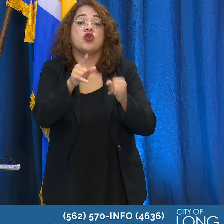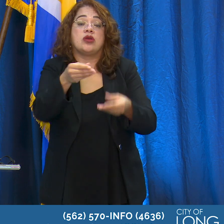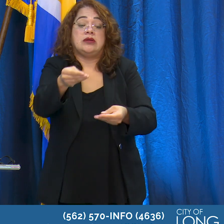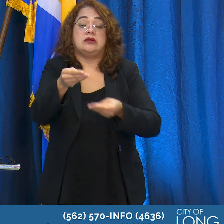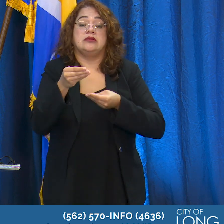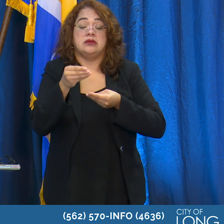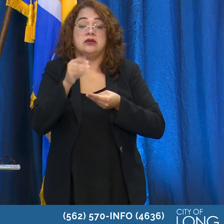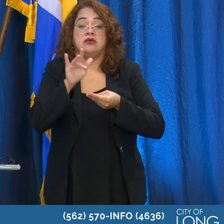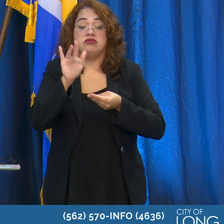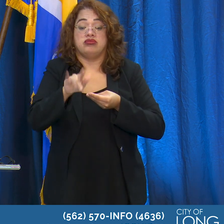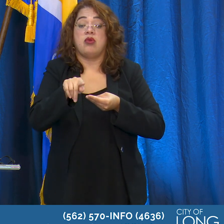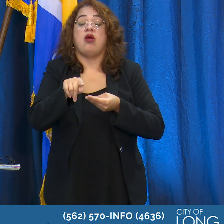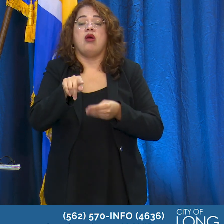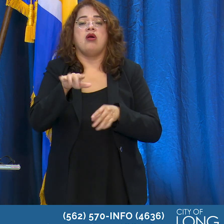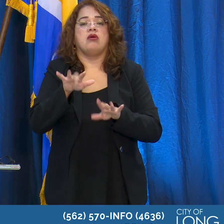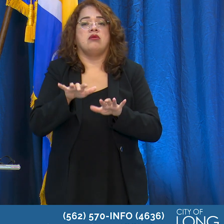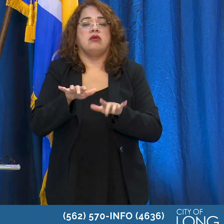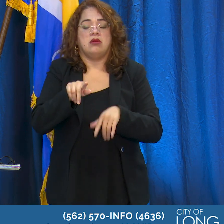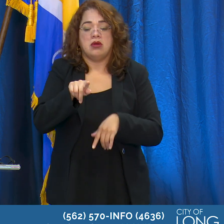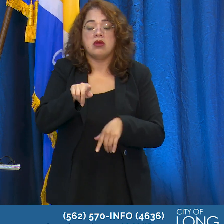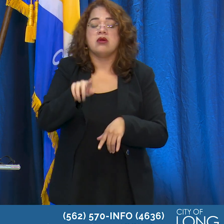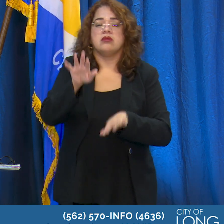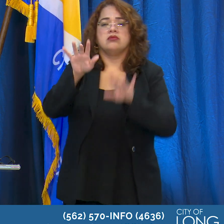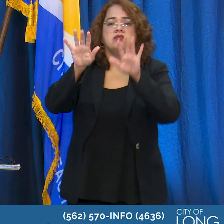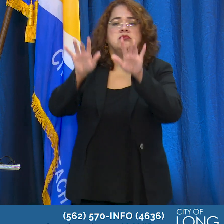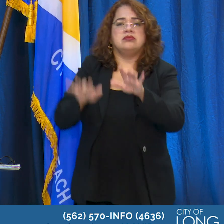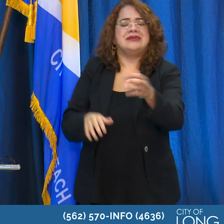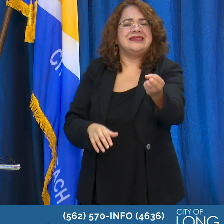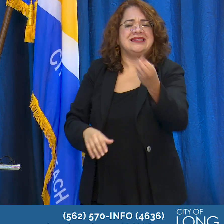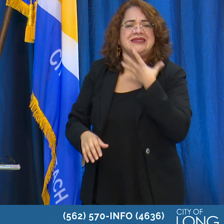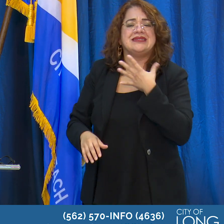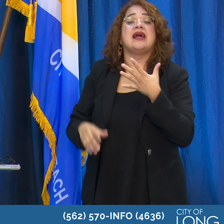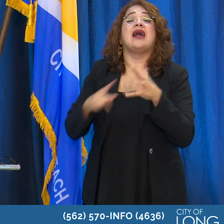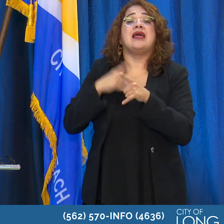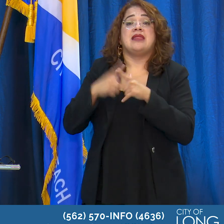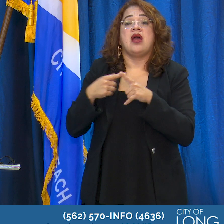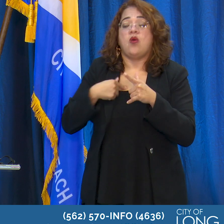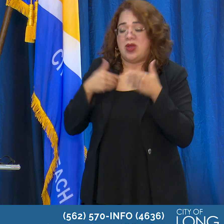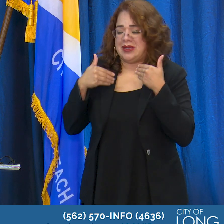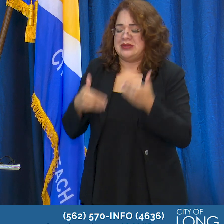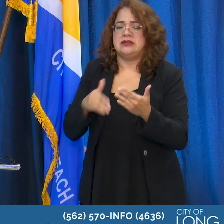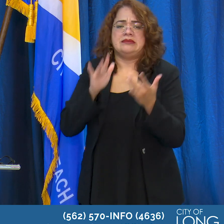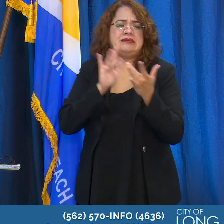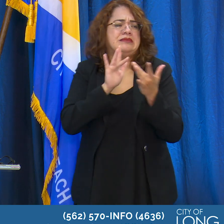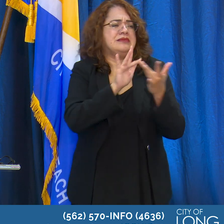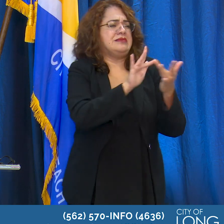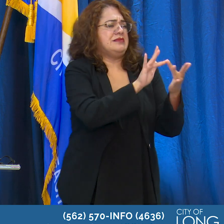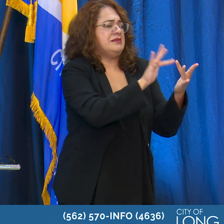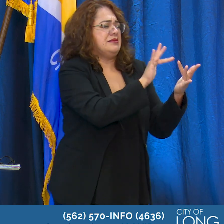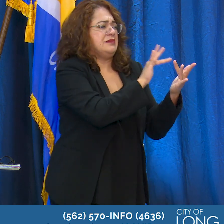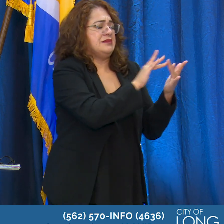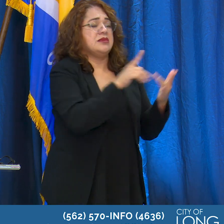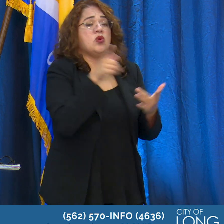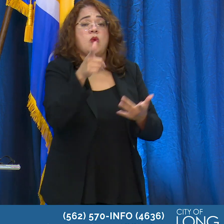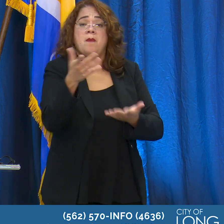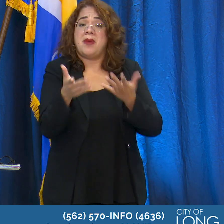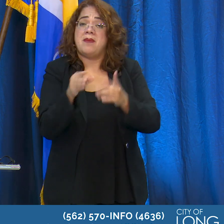please complete it and get it back as soon as possible so we can help notify folks that you have been around